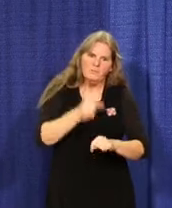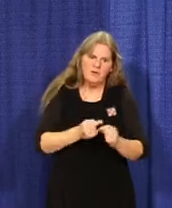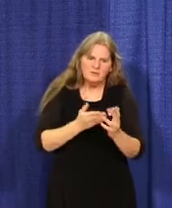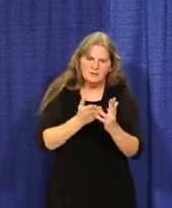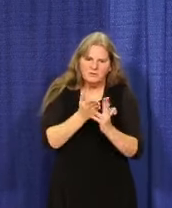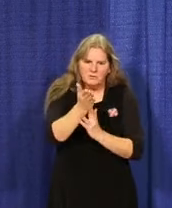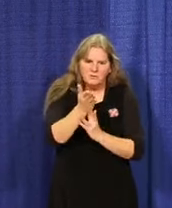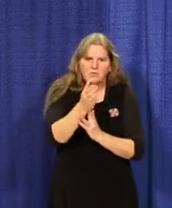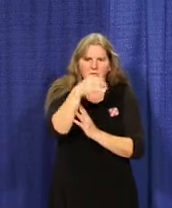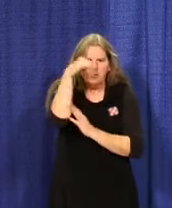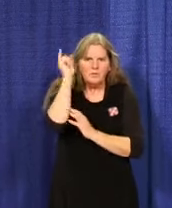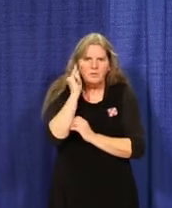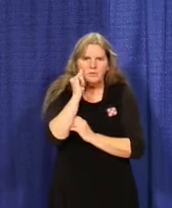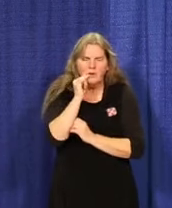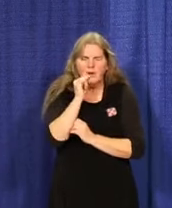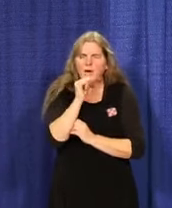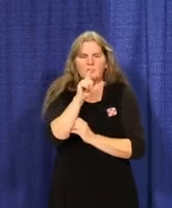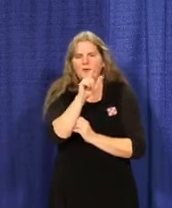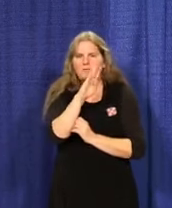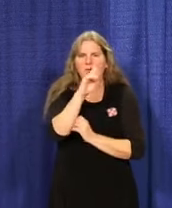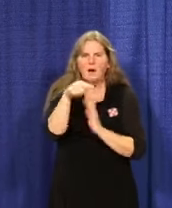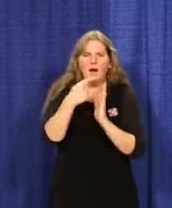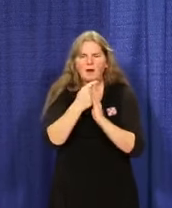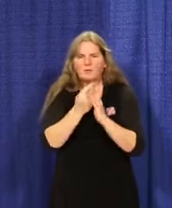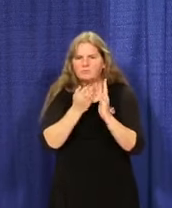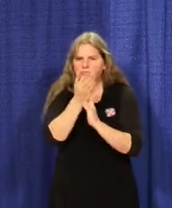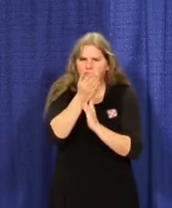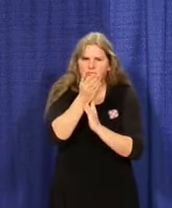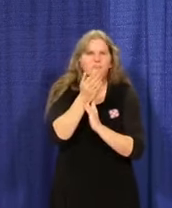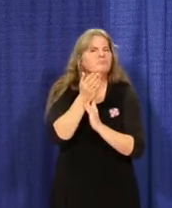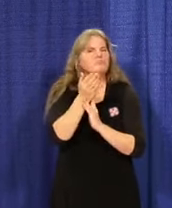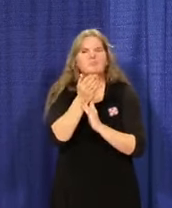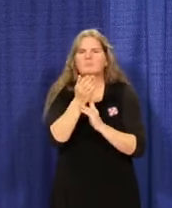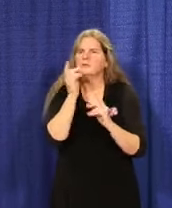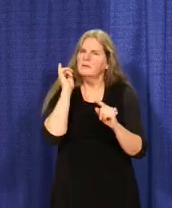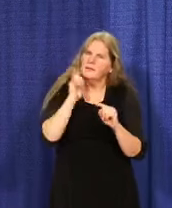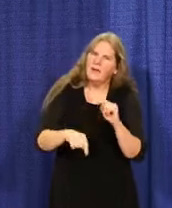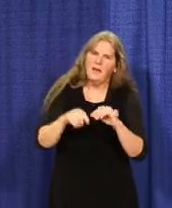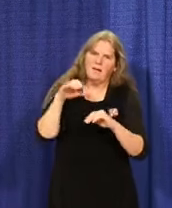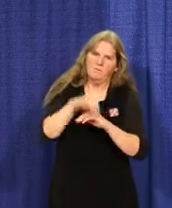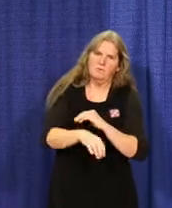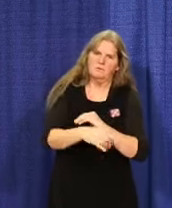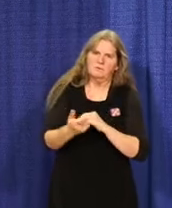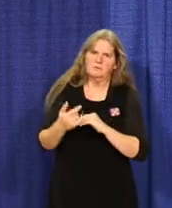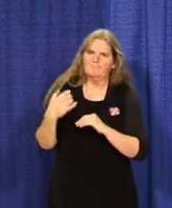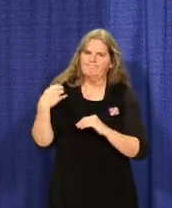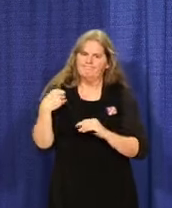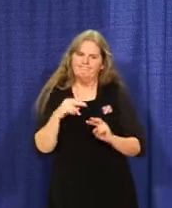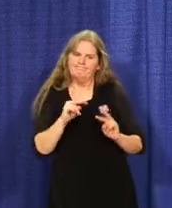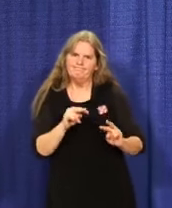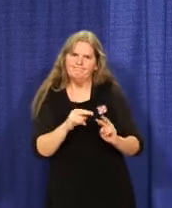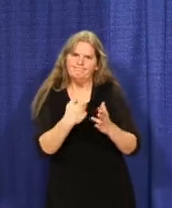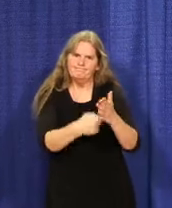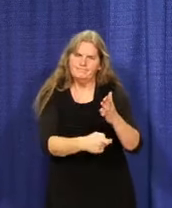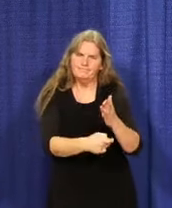move through the territory within 24 hours. These and other measures remain important to protecting Yukoners